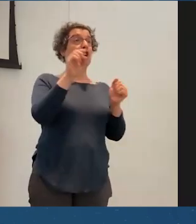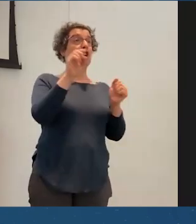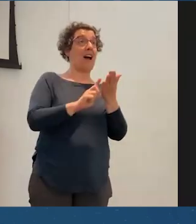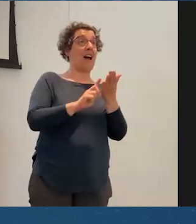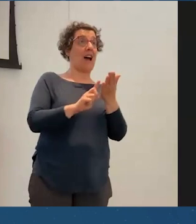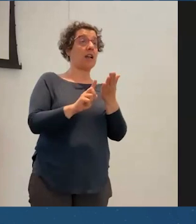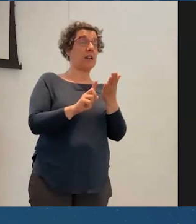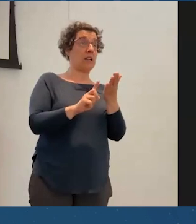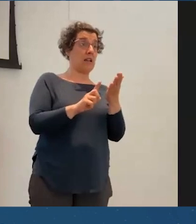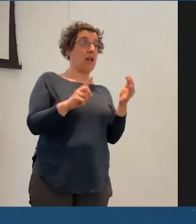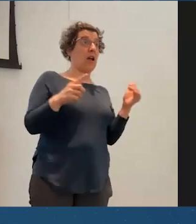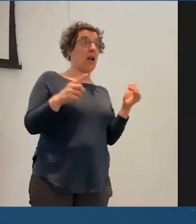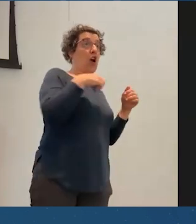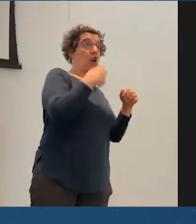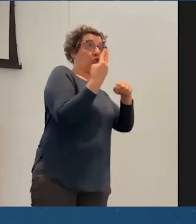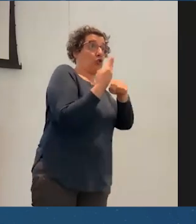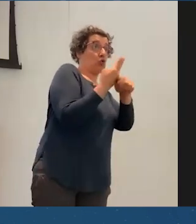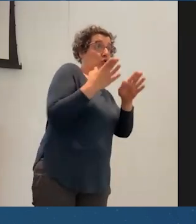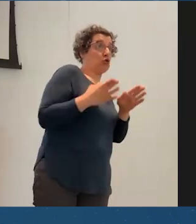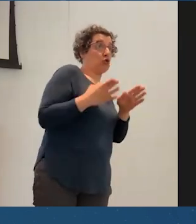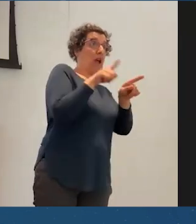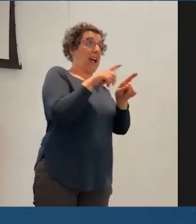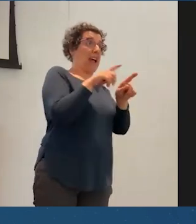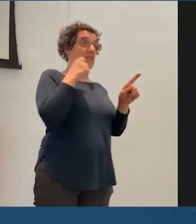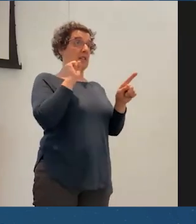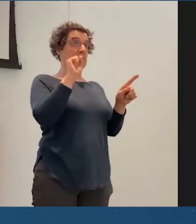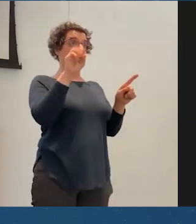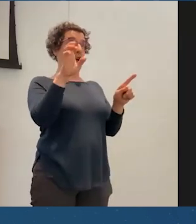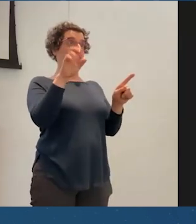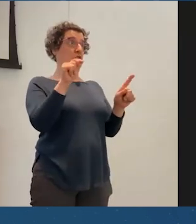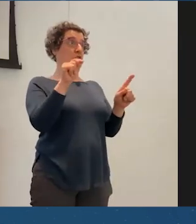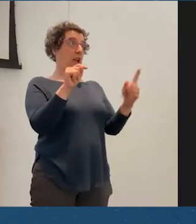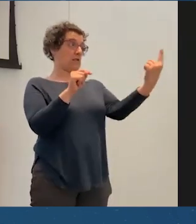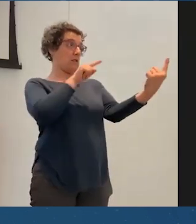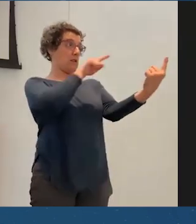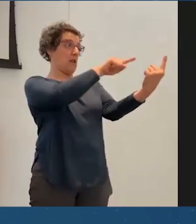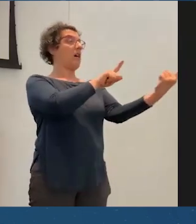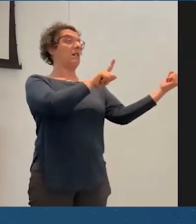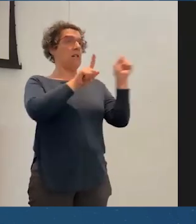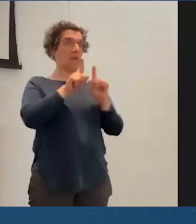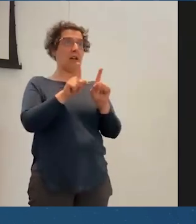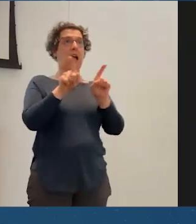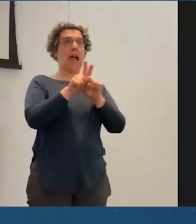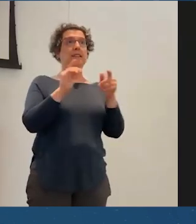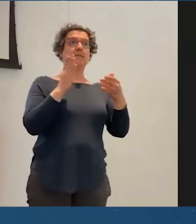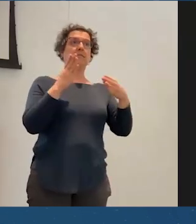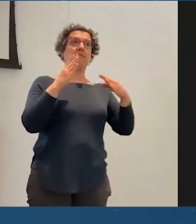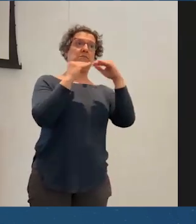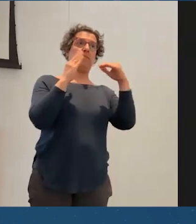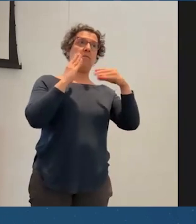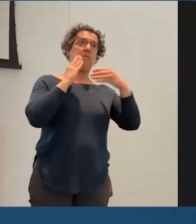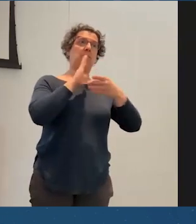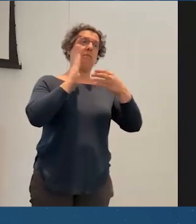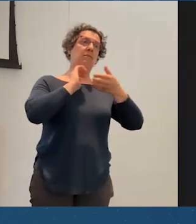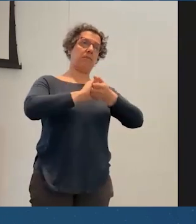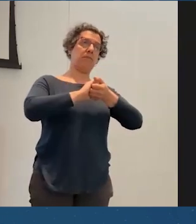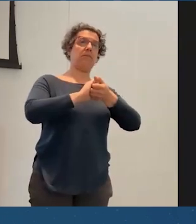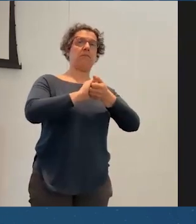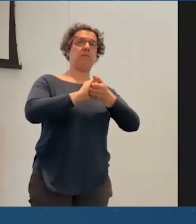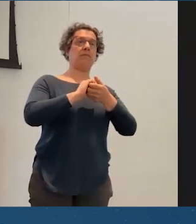moves us from 'user as subject' to 'user as partner,' imbuing